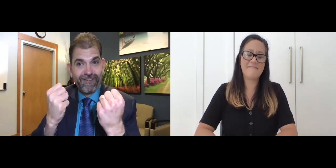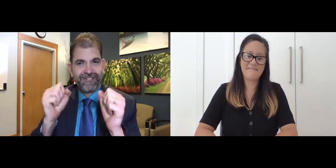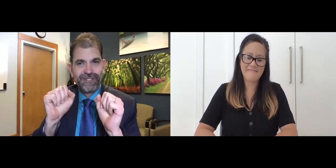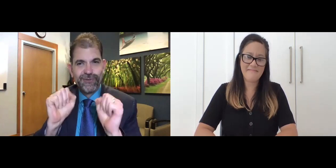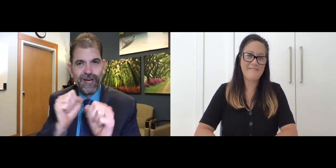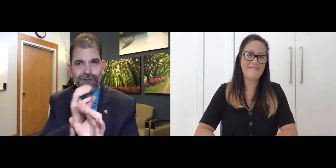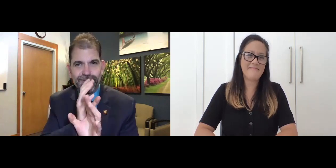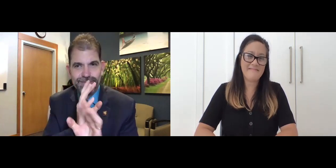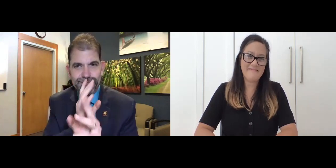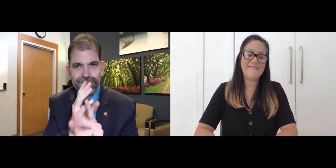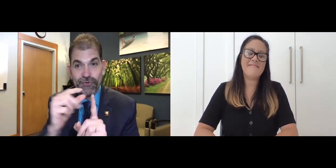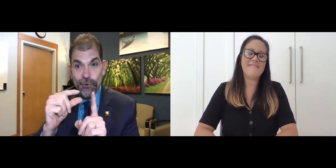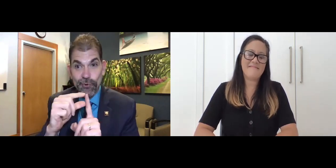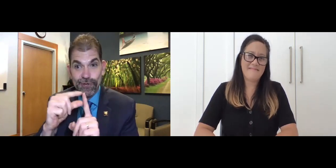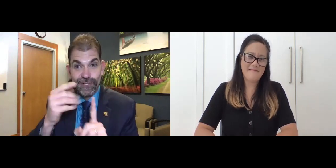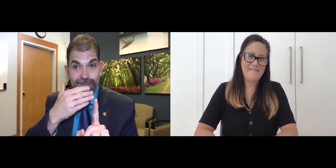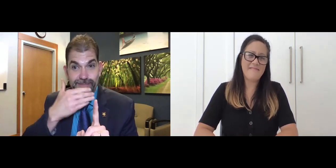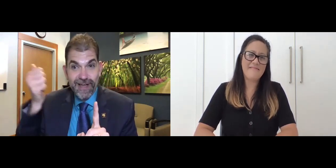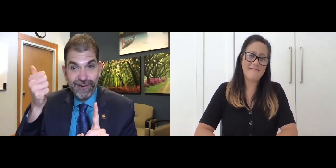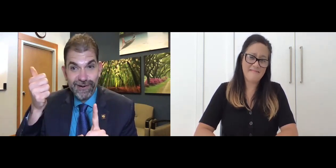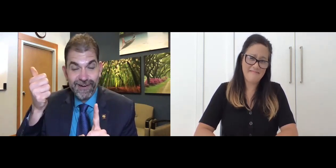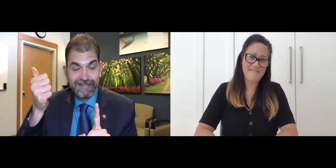tongue stronger and that would help me say words